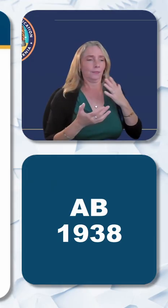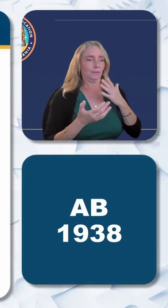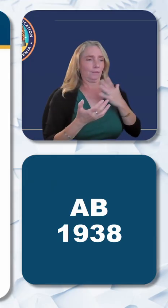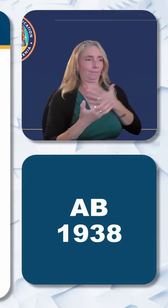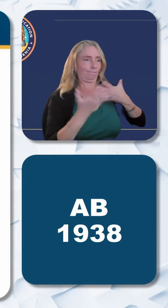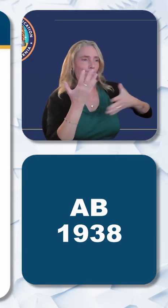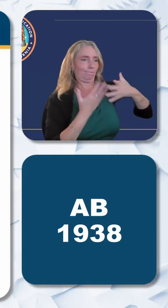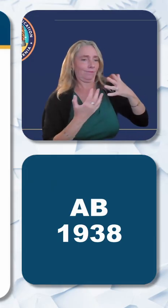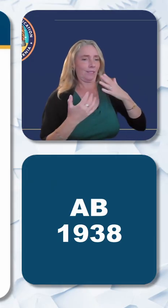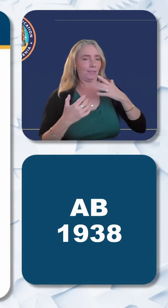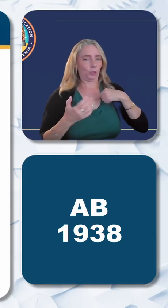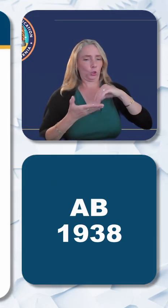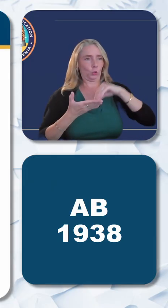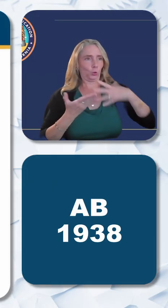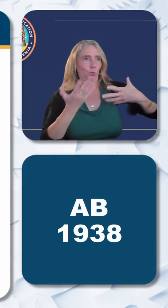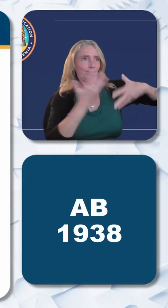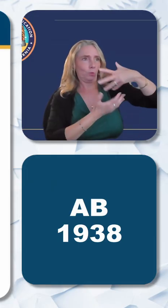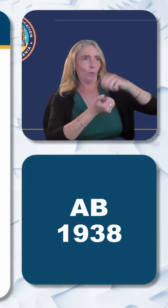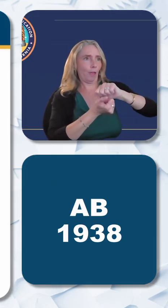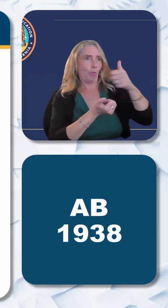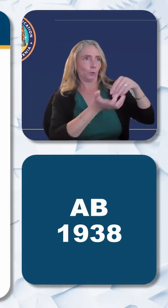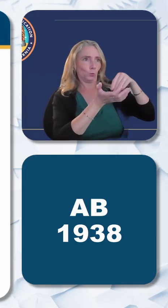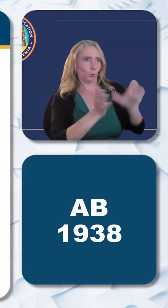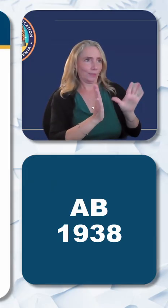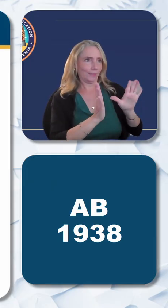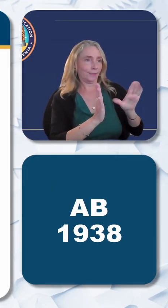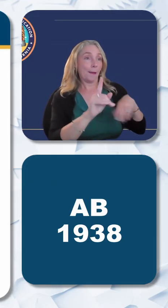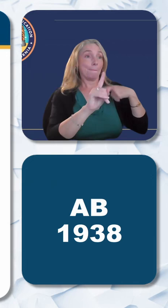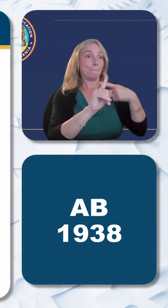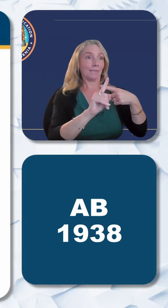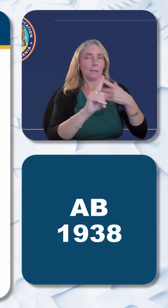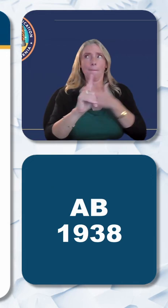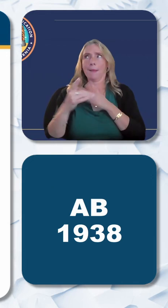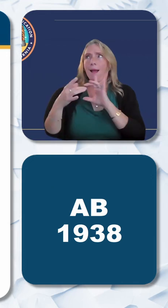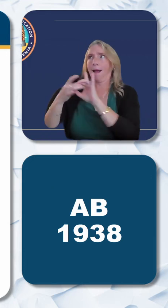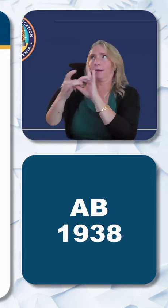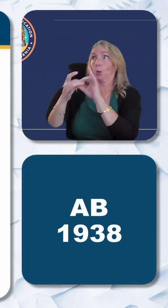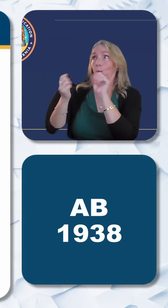Peers and professionals, and how those differ is, as a student, how I socialize with other students,